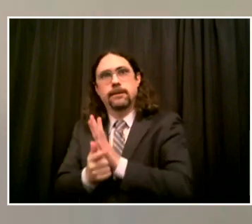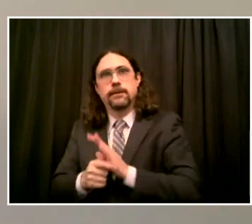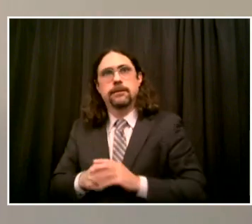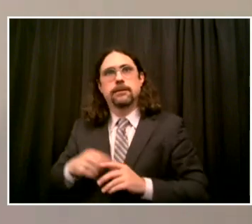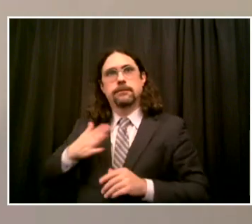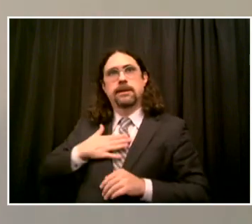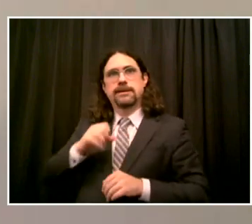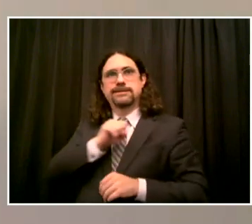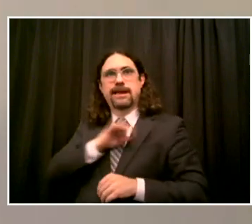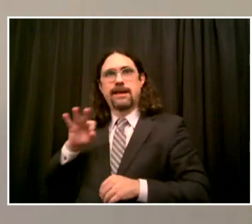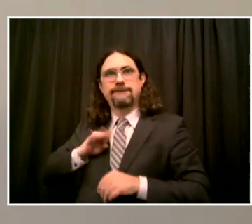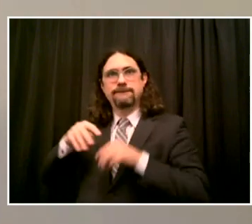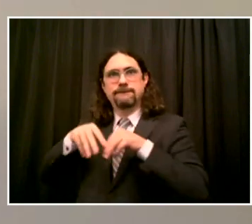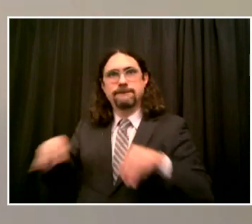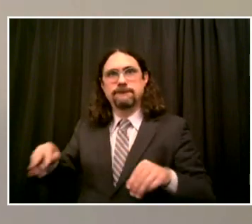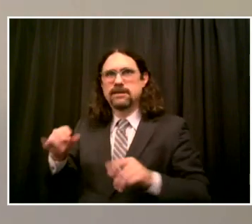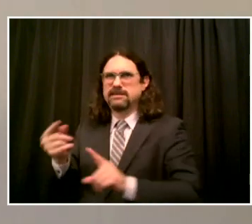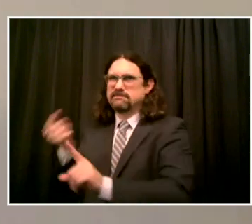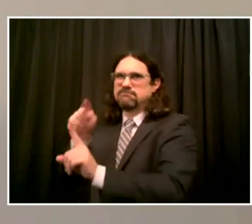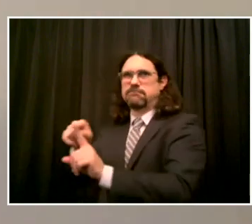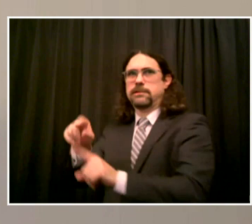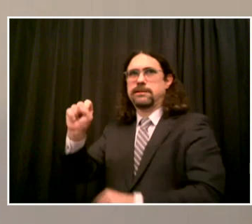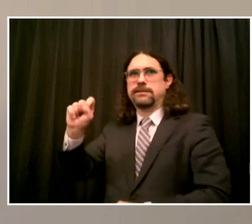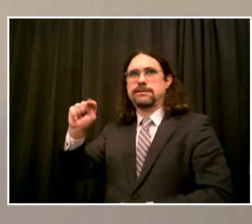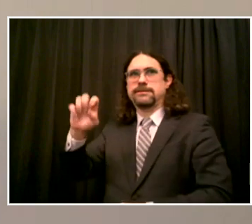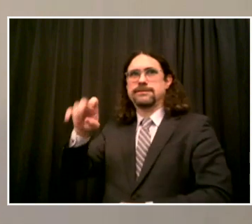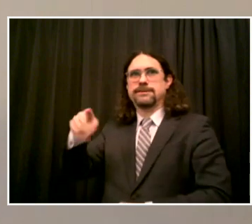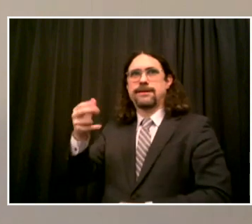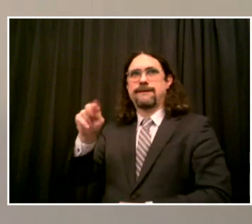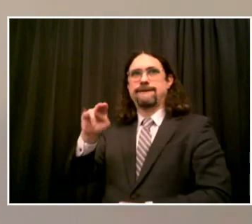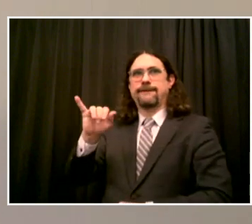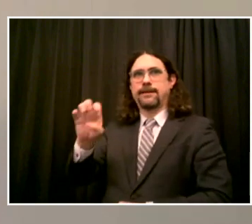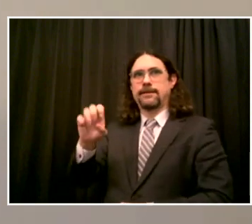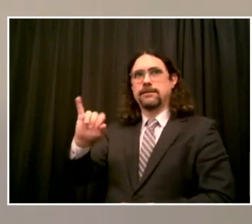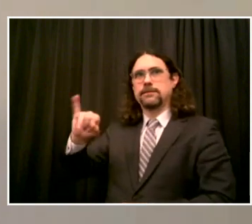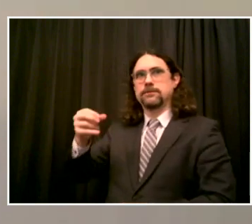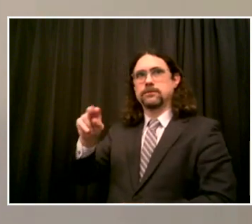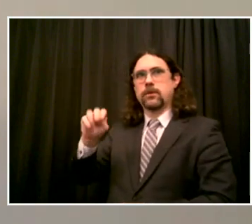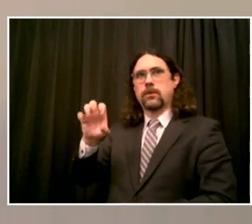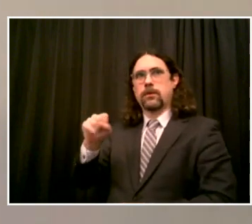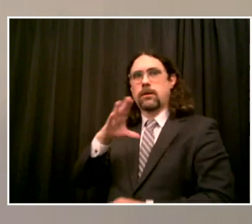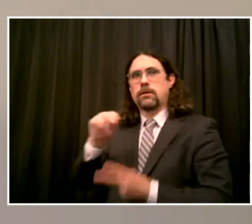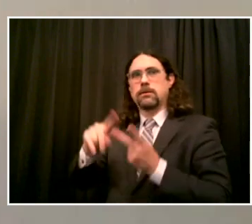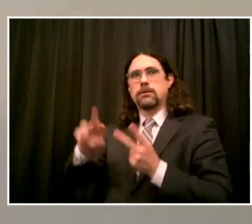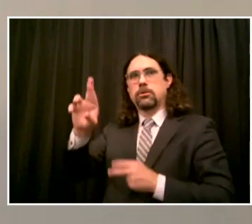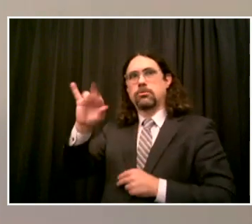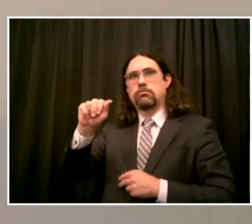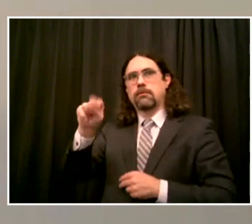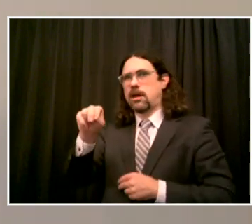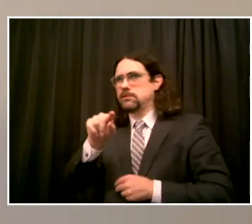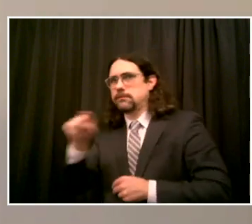PASSINGH BILL. THANK YOU THE LEGISLATIVE STAFF, STEPHANIEX JONES AND MY